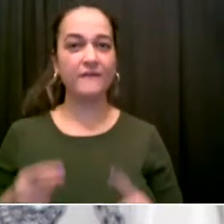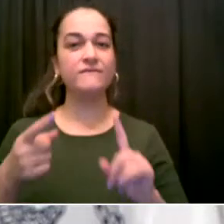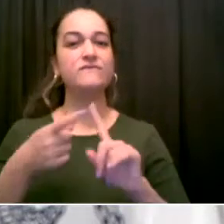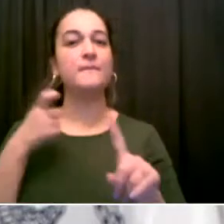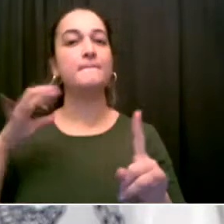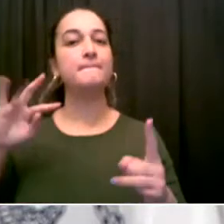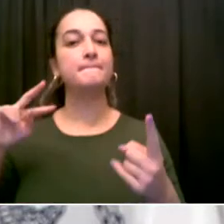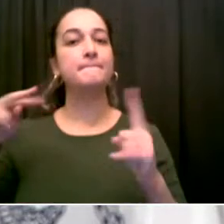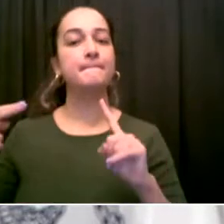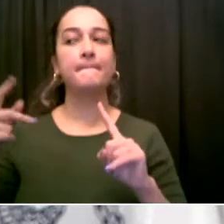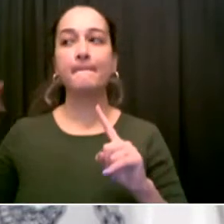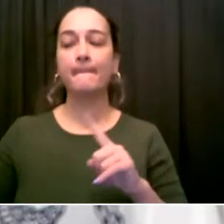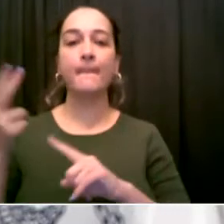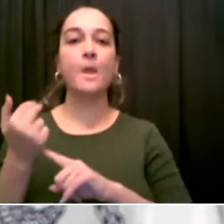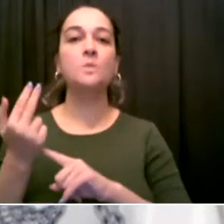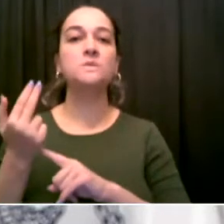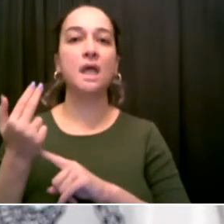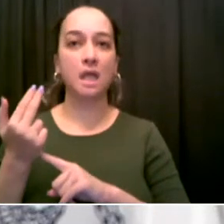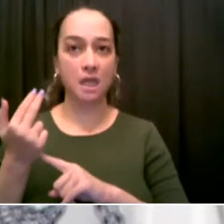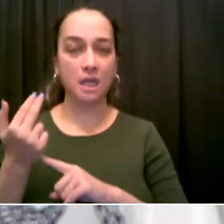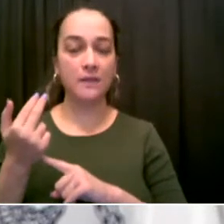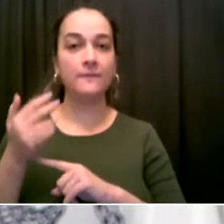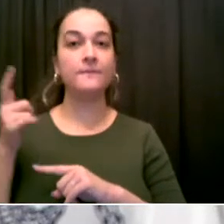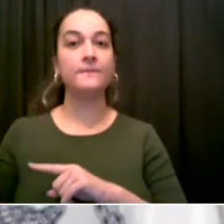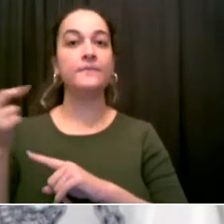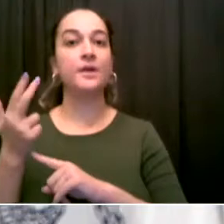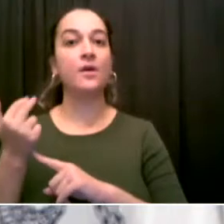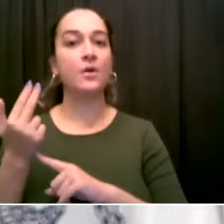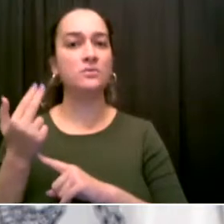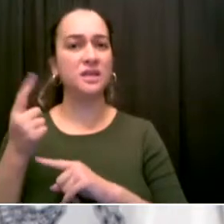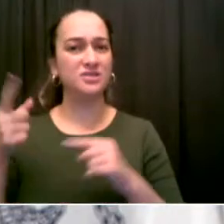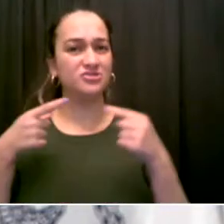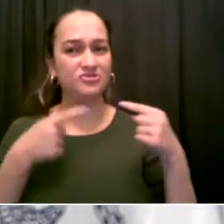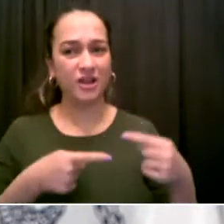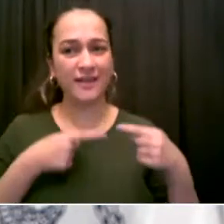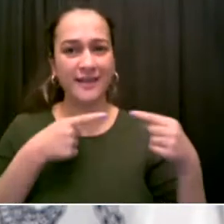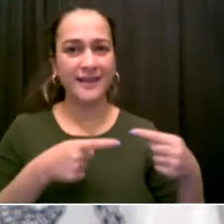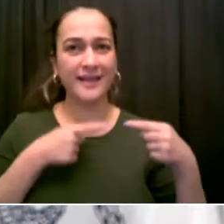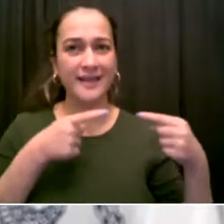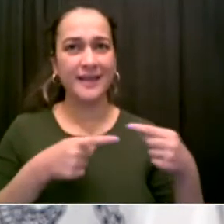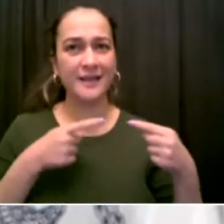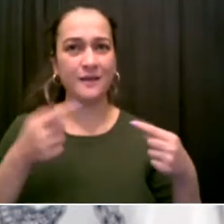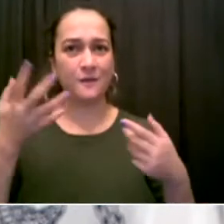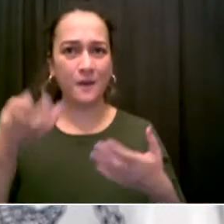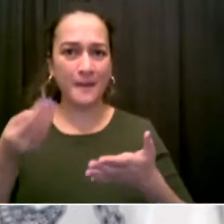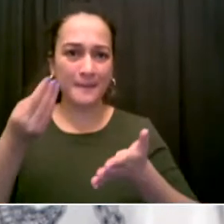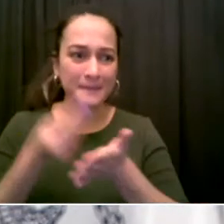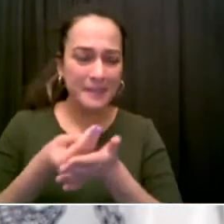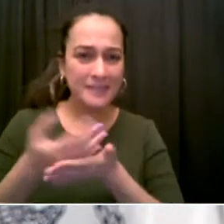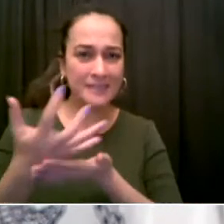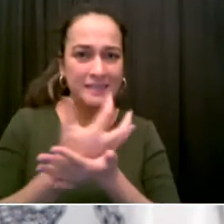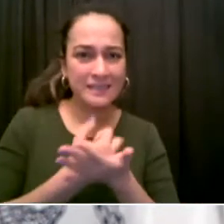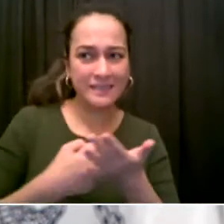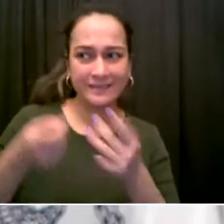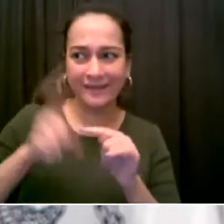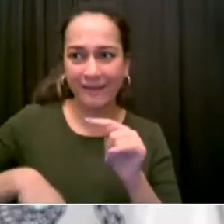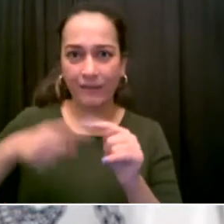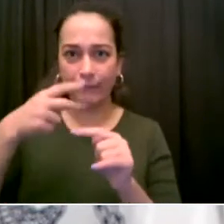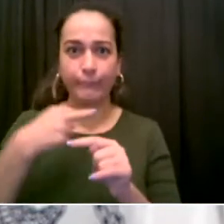THIS HOMELESS SITUATION FROM THE POINT OF VIEW OF THE HOTELS. THE HOTELS ARE STRUGGLING AND